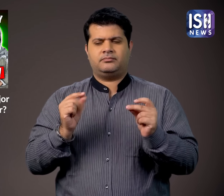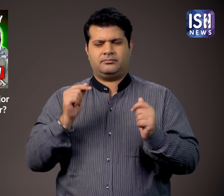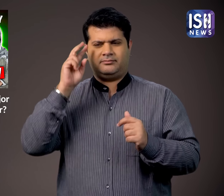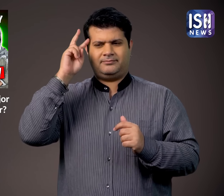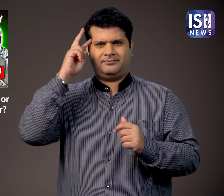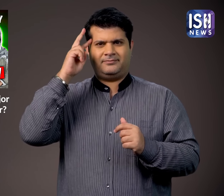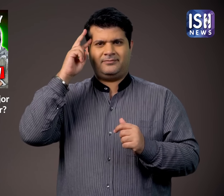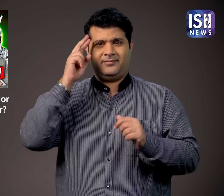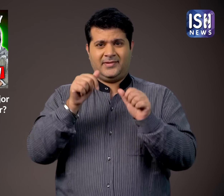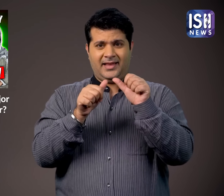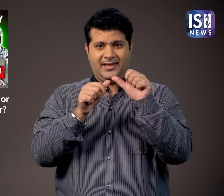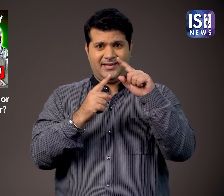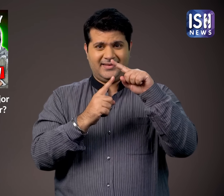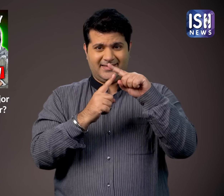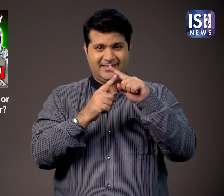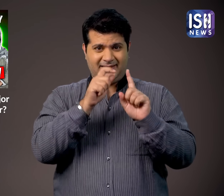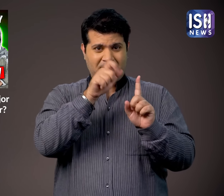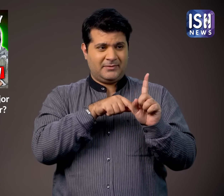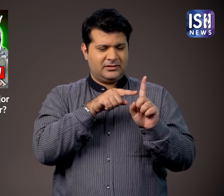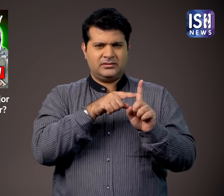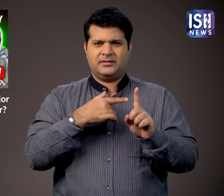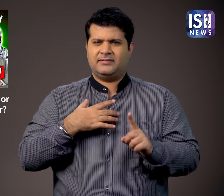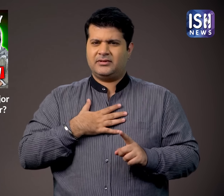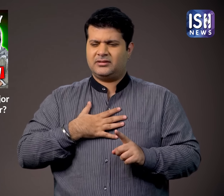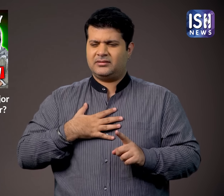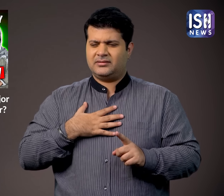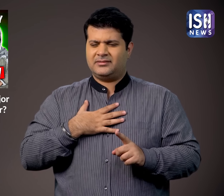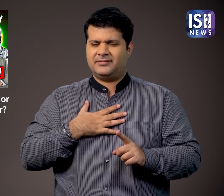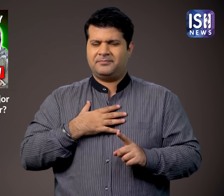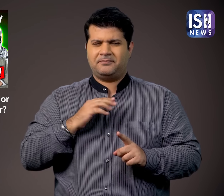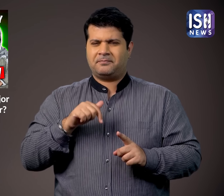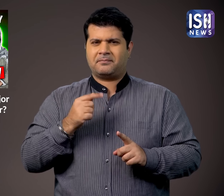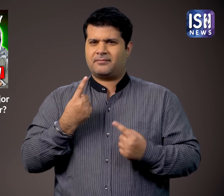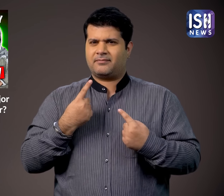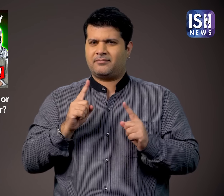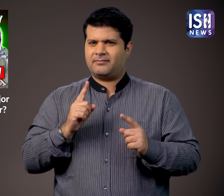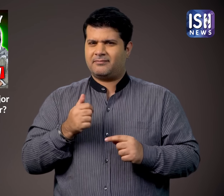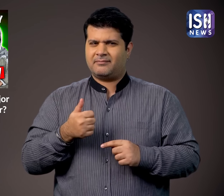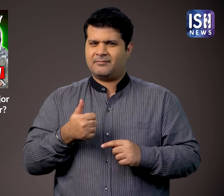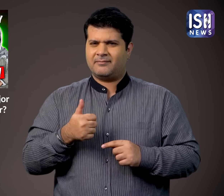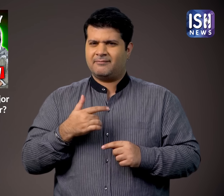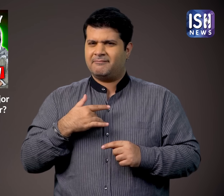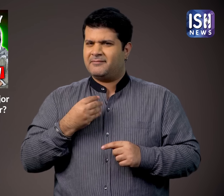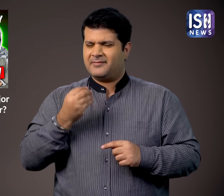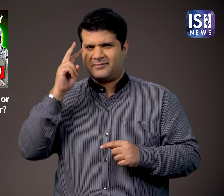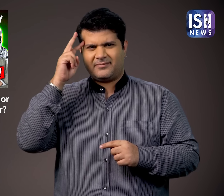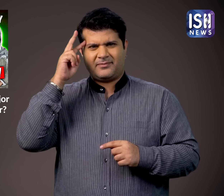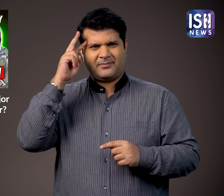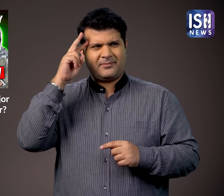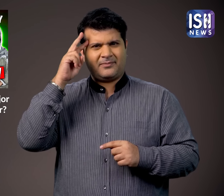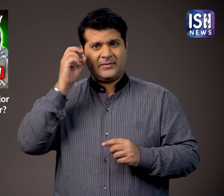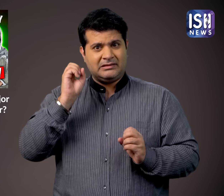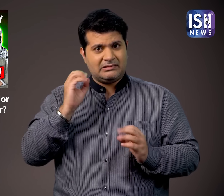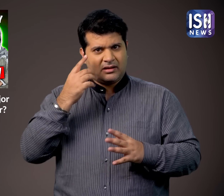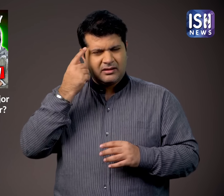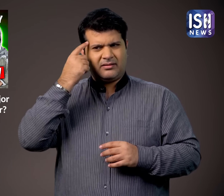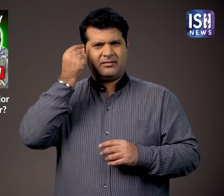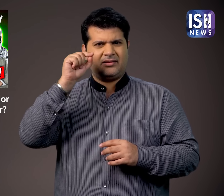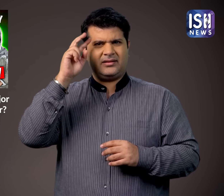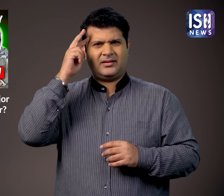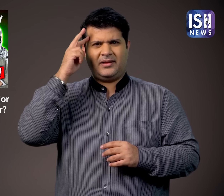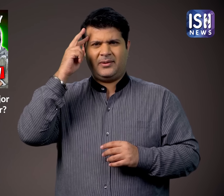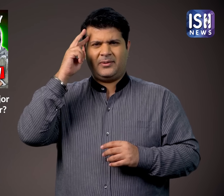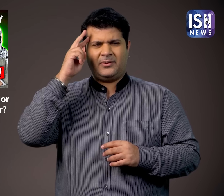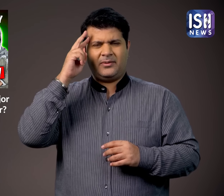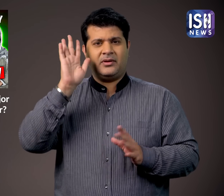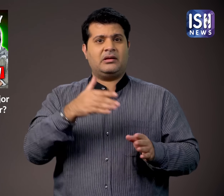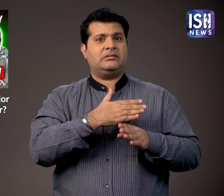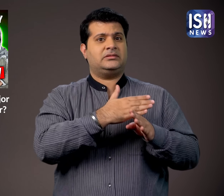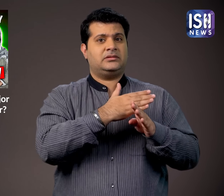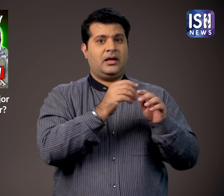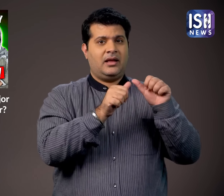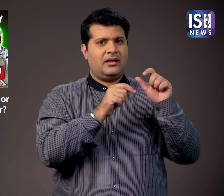Suddenly, Torara felt something was not right and had a doubt and shared his concern with Sabzar.